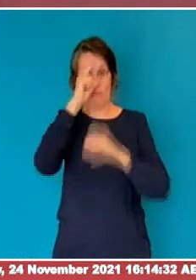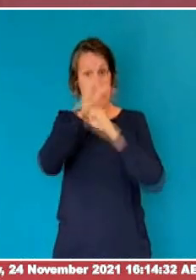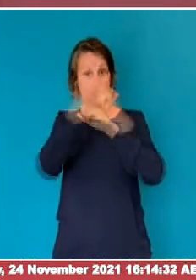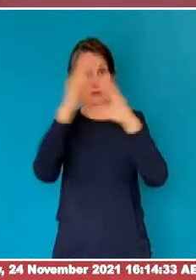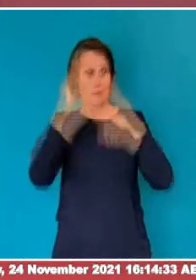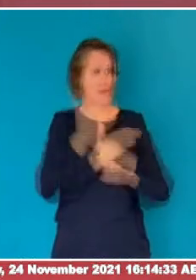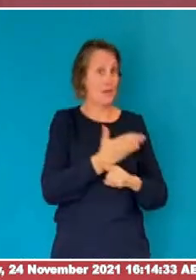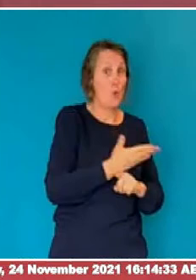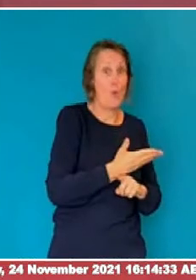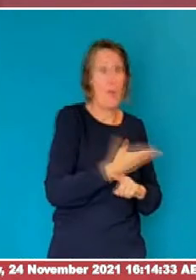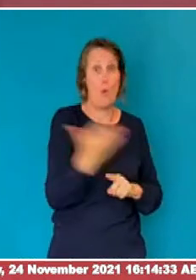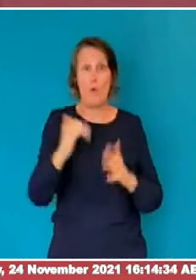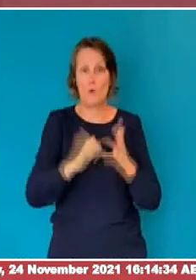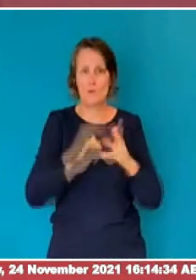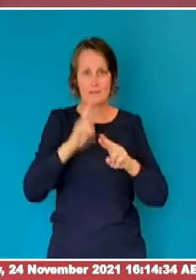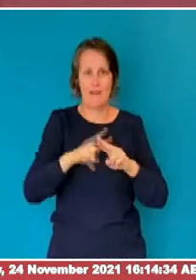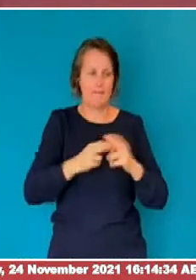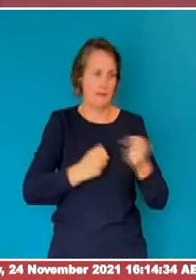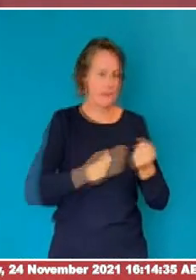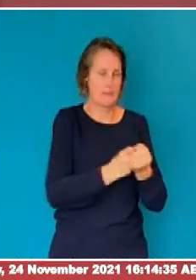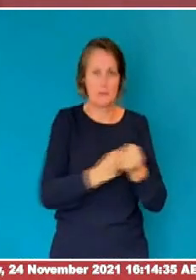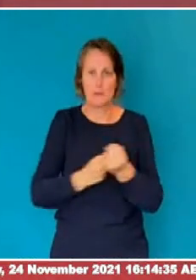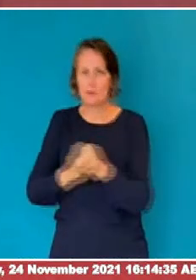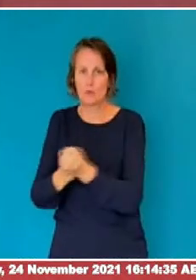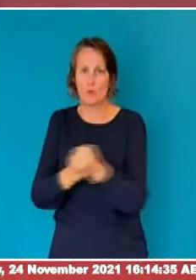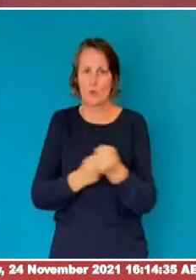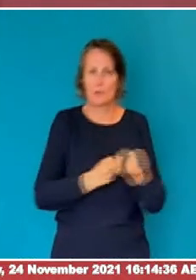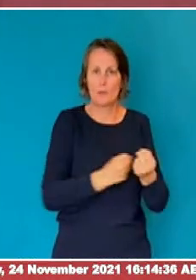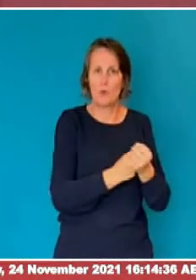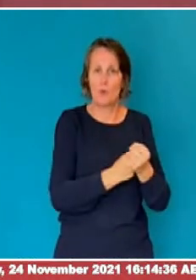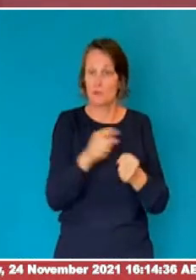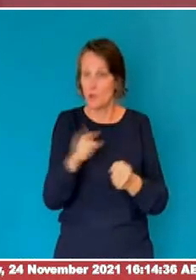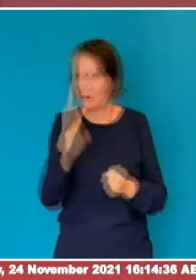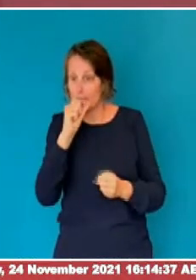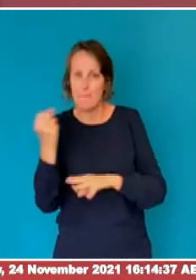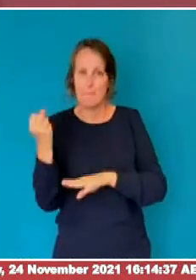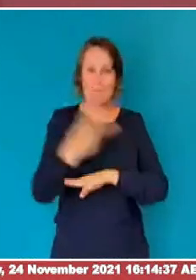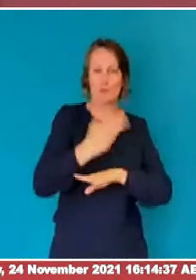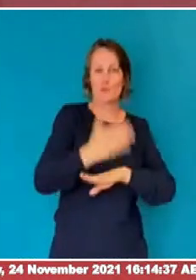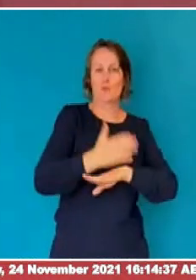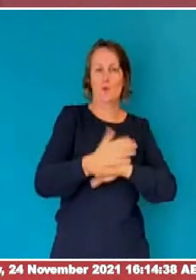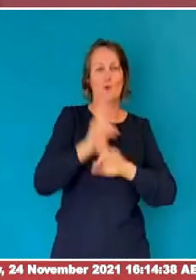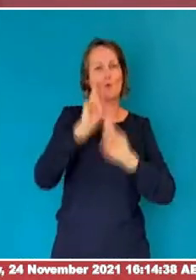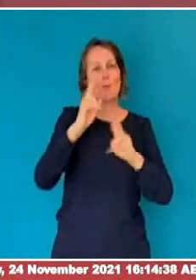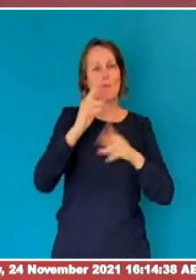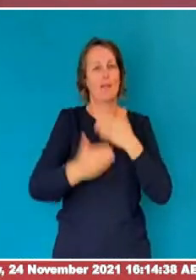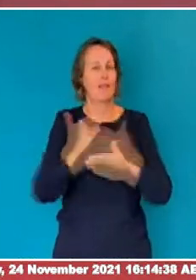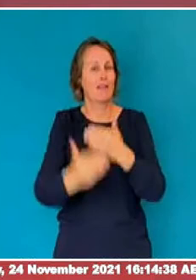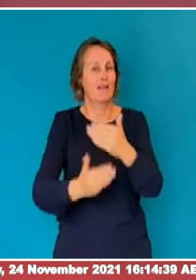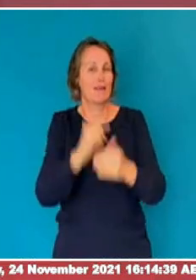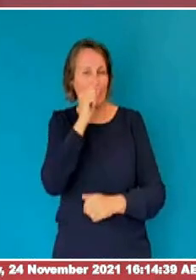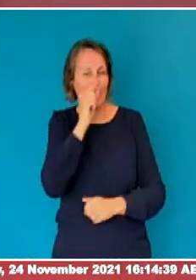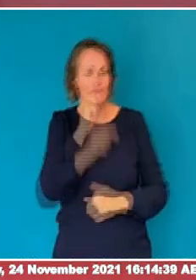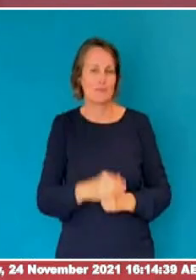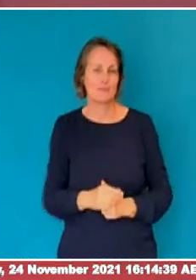support and the opportunity to return to work as soon as possible because we fully